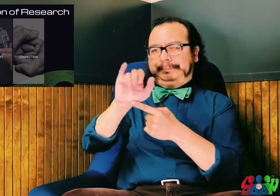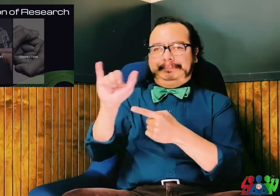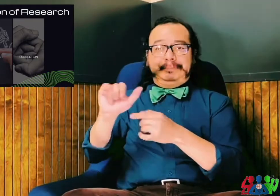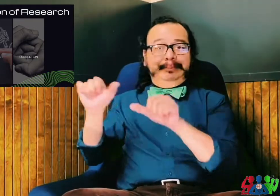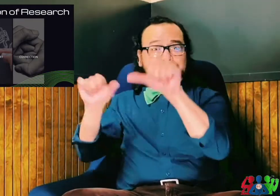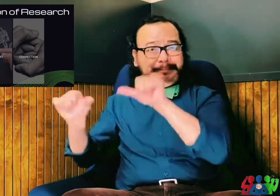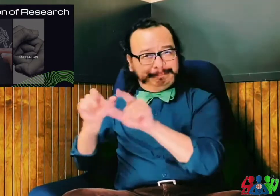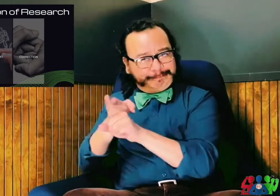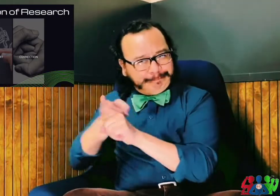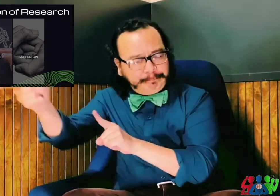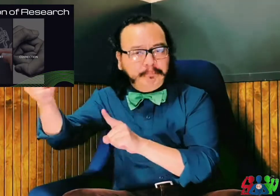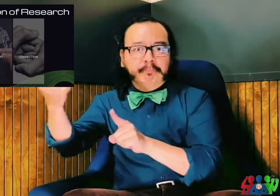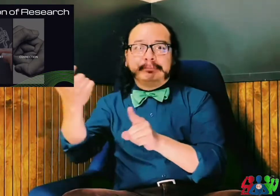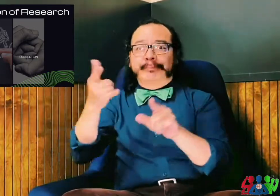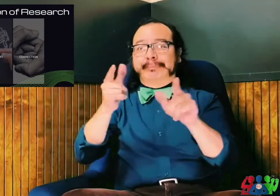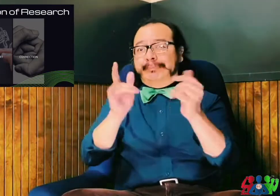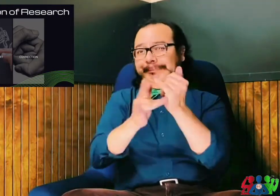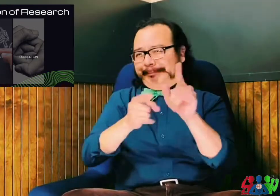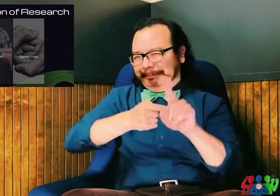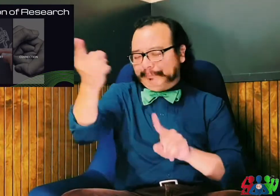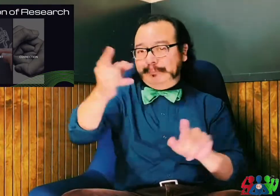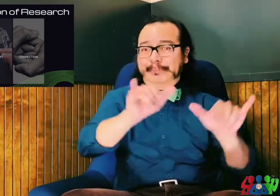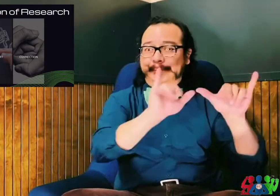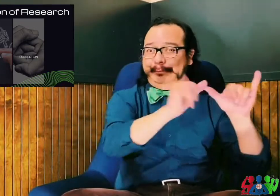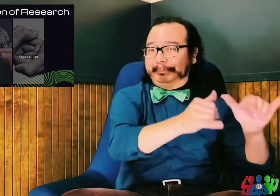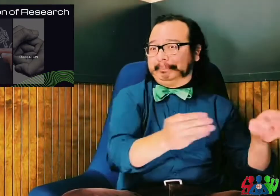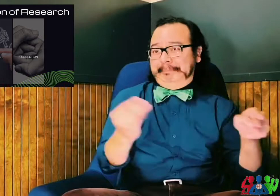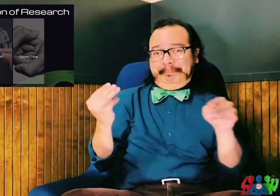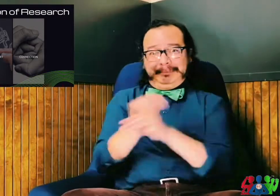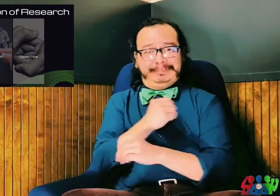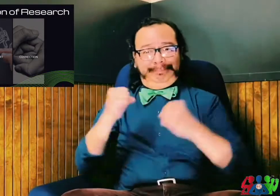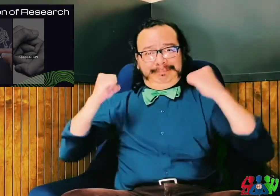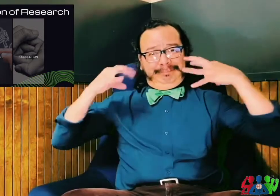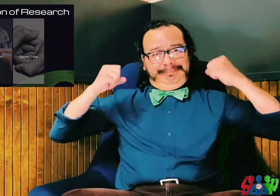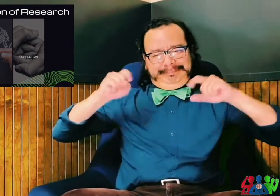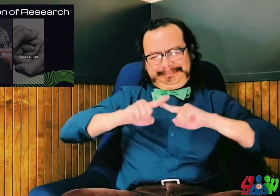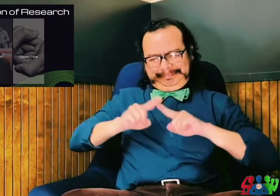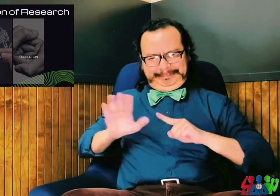Students will thus need support to elicit the relevant scientific or mathematical ideas in an engineering, technological design, or sign language context.